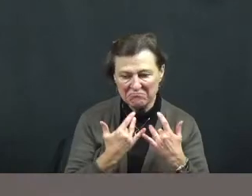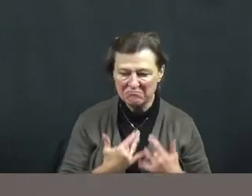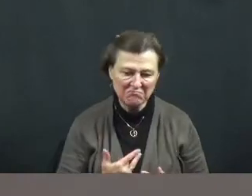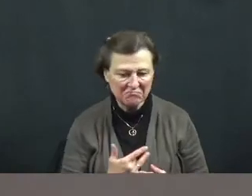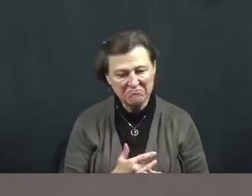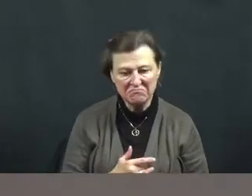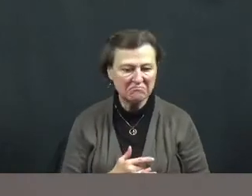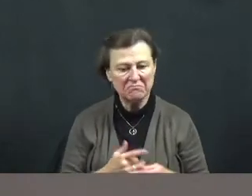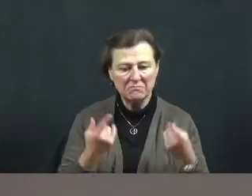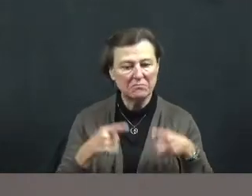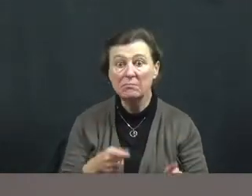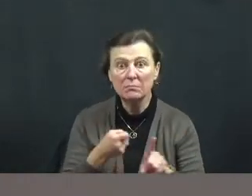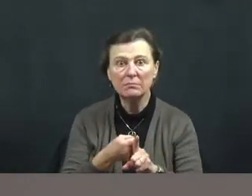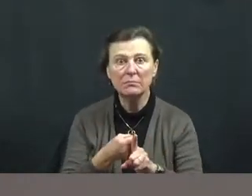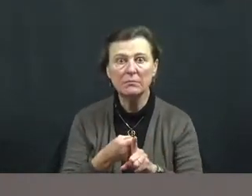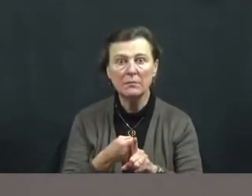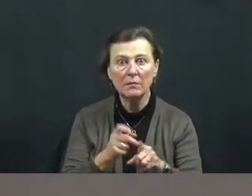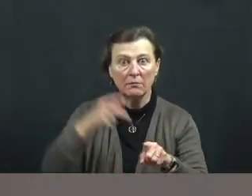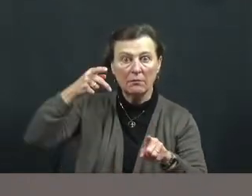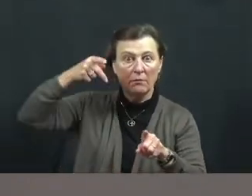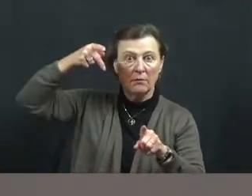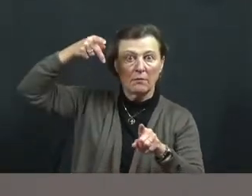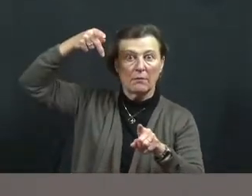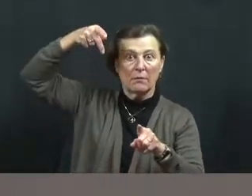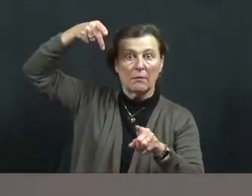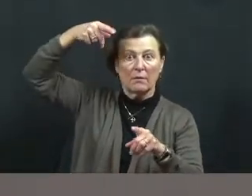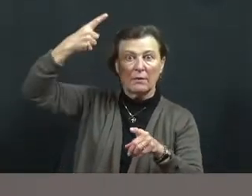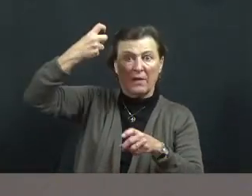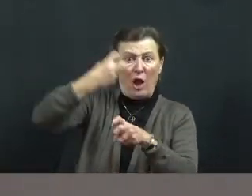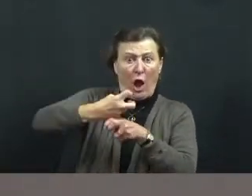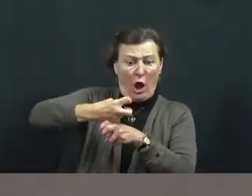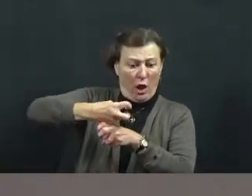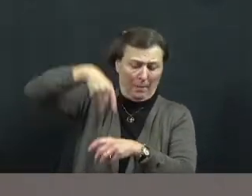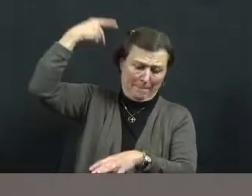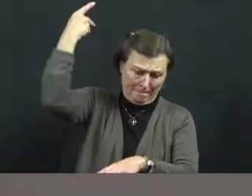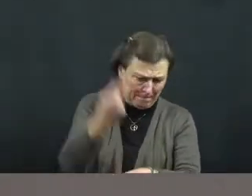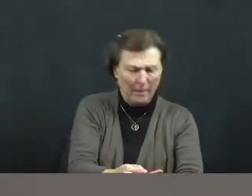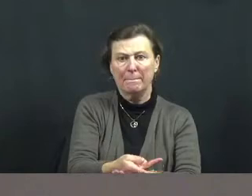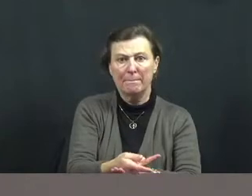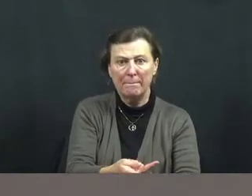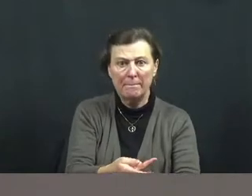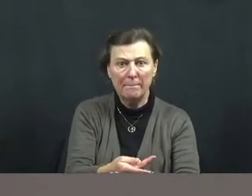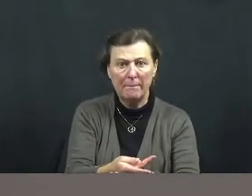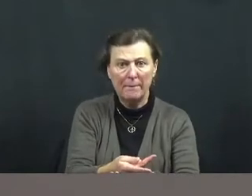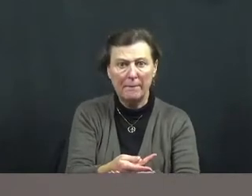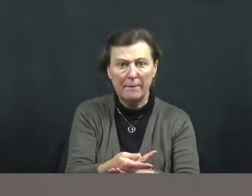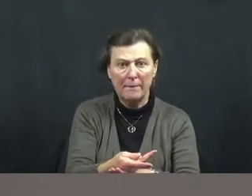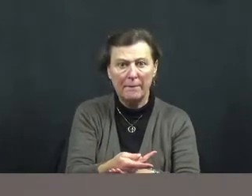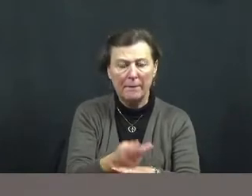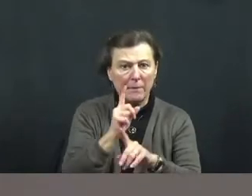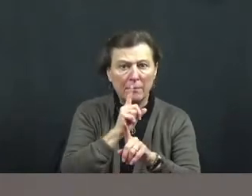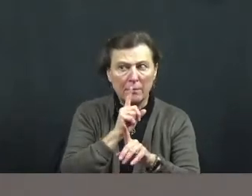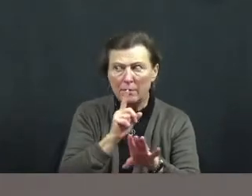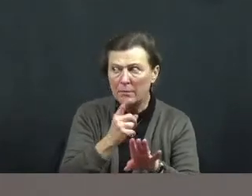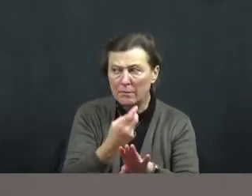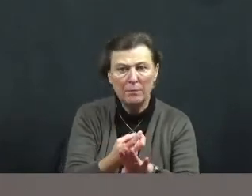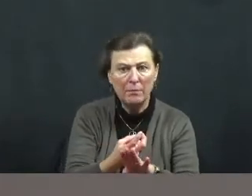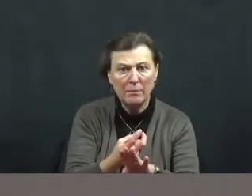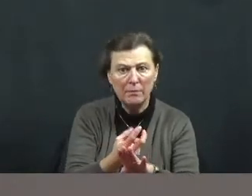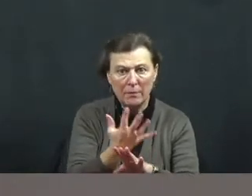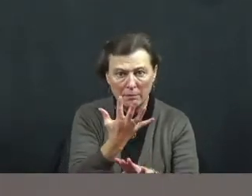all the sudden he tripped on something hard and fell down with a silent thud, face first